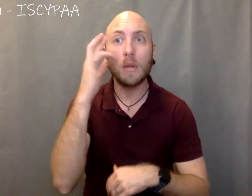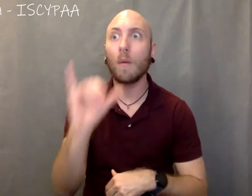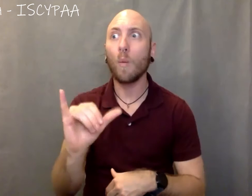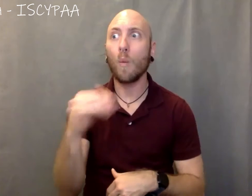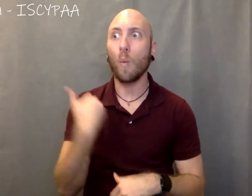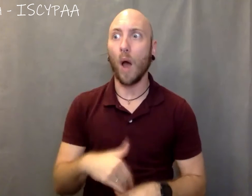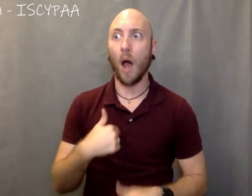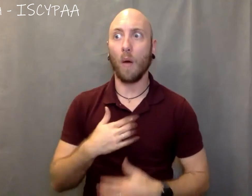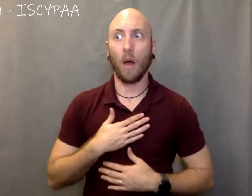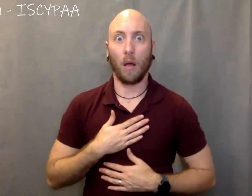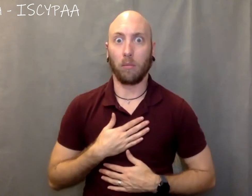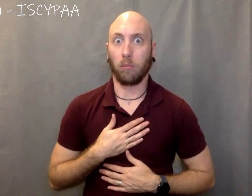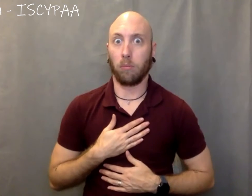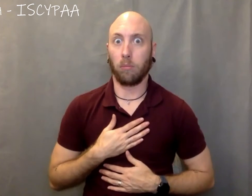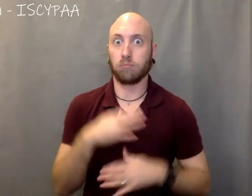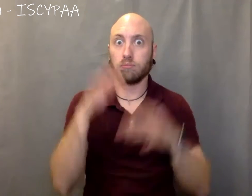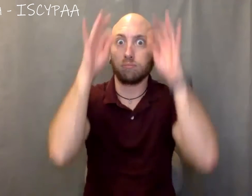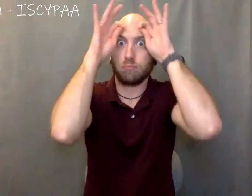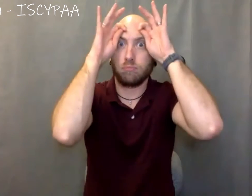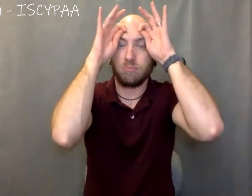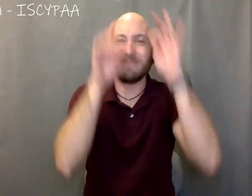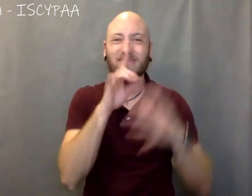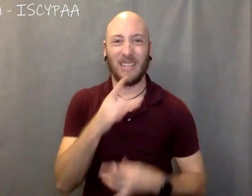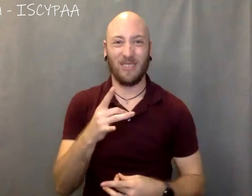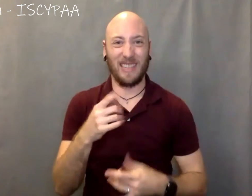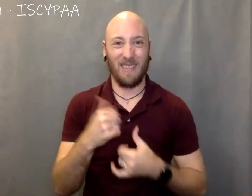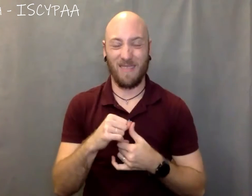You know, it's interesting because when I first got sober I knew everything, and now I have a